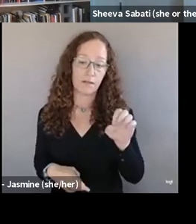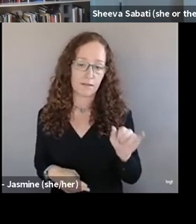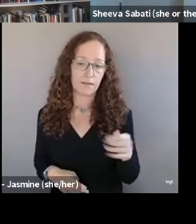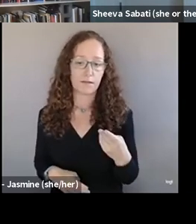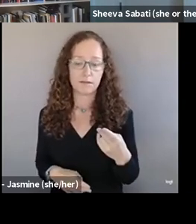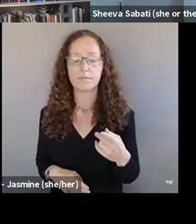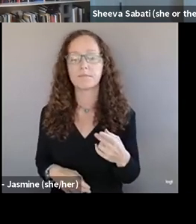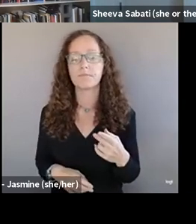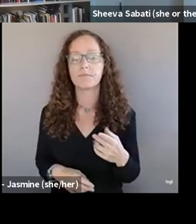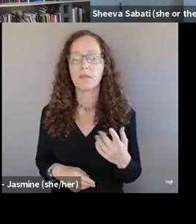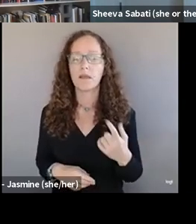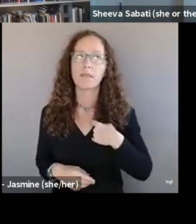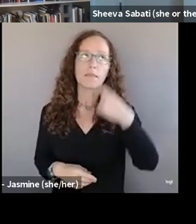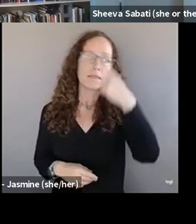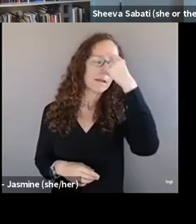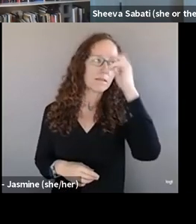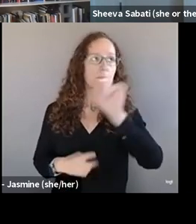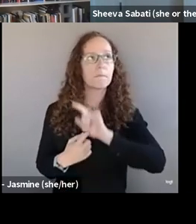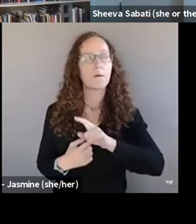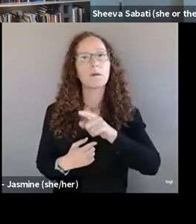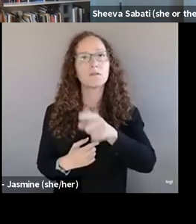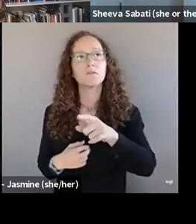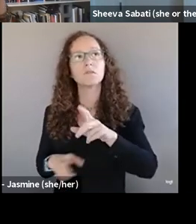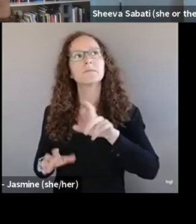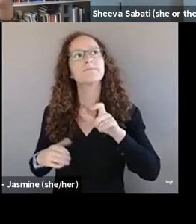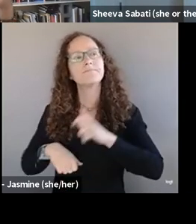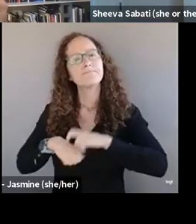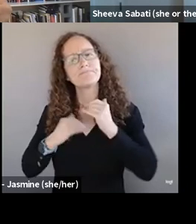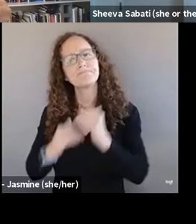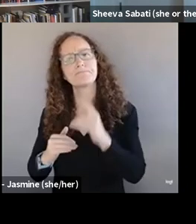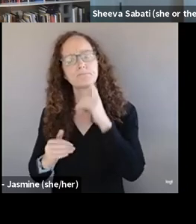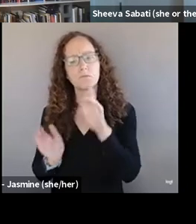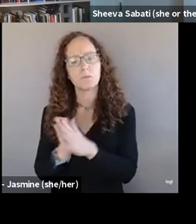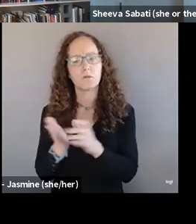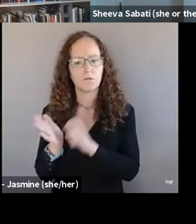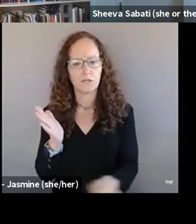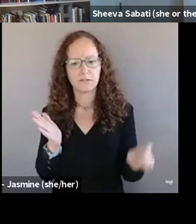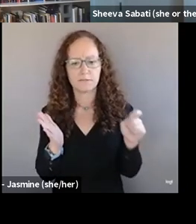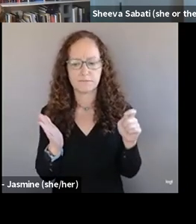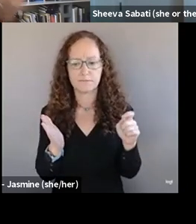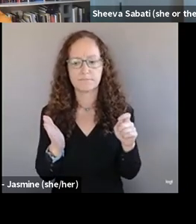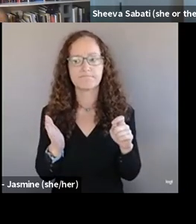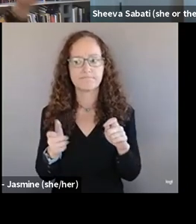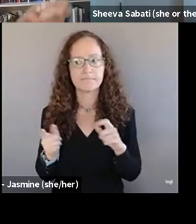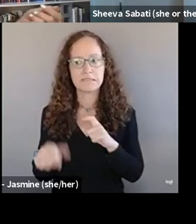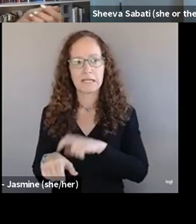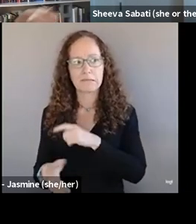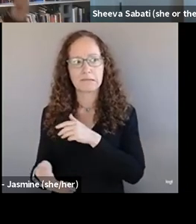know, you had the deadline to write the book. And you ended up like going and like I don't know, if you were like in a some